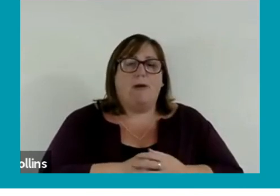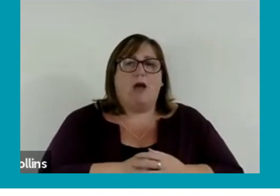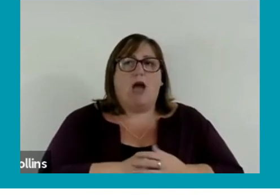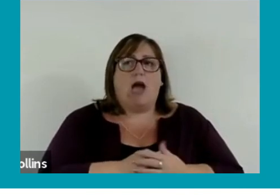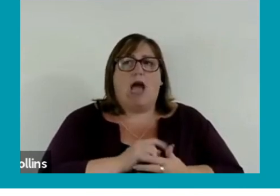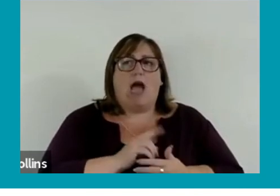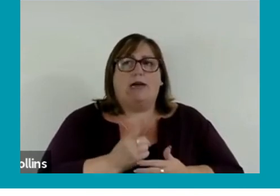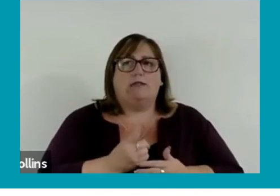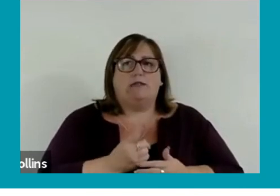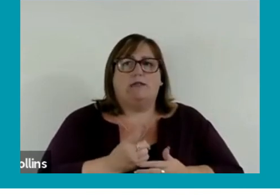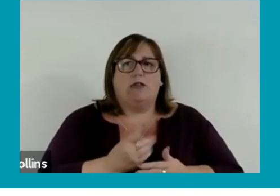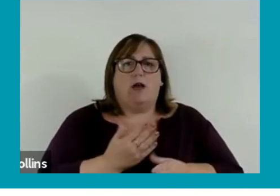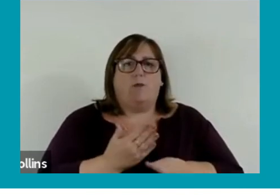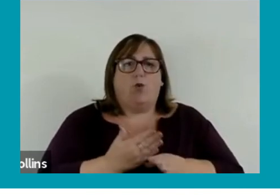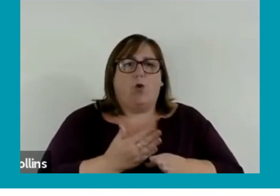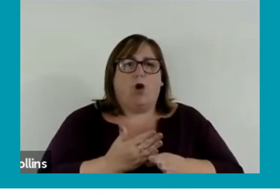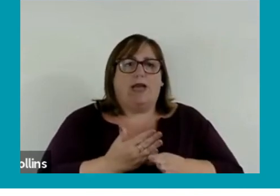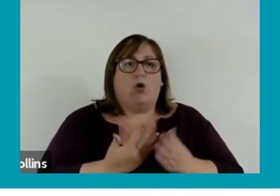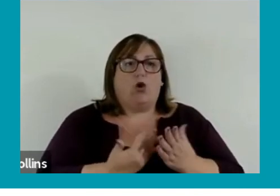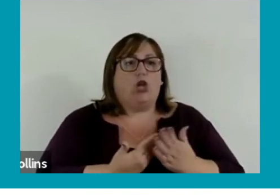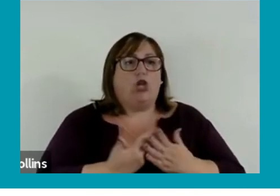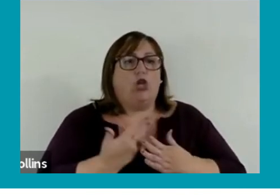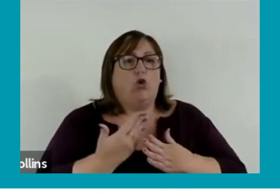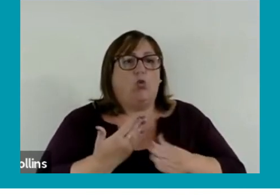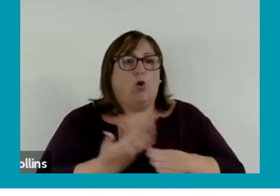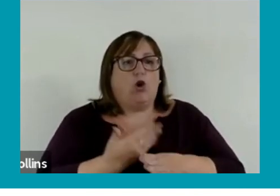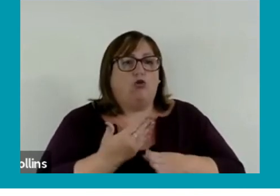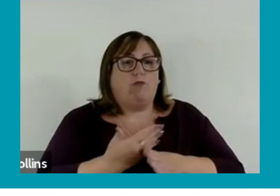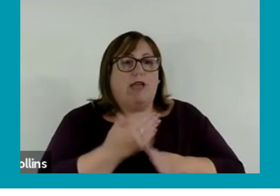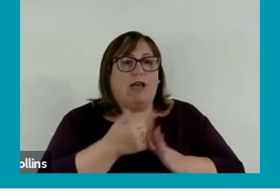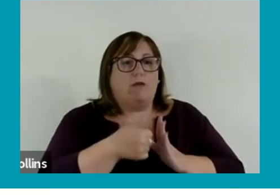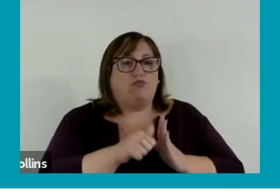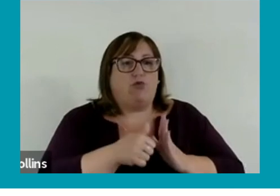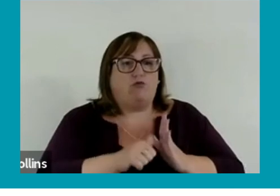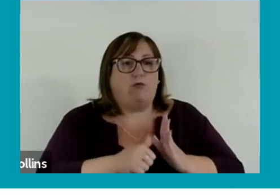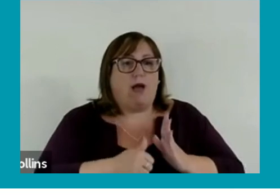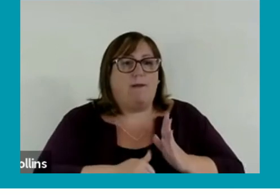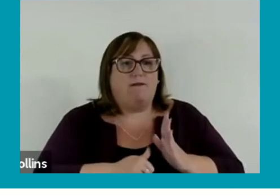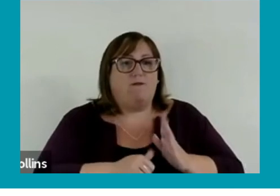working on a new career program for partners that are from underrepresented groups and to